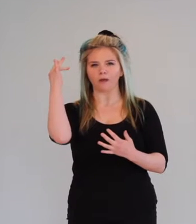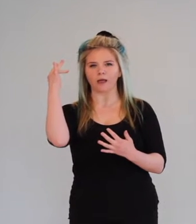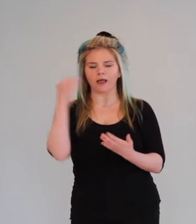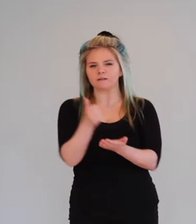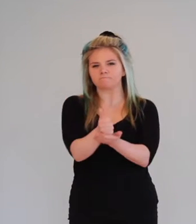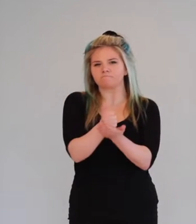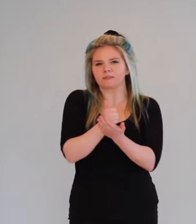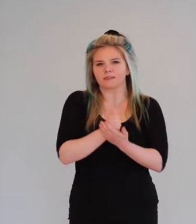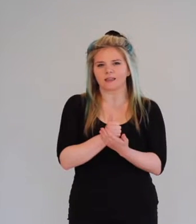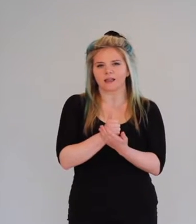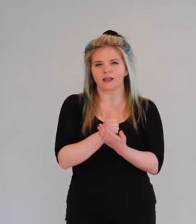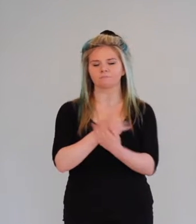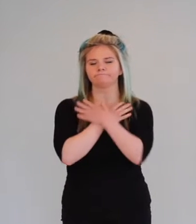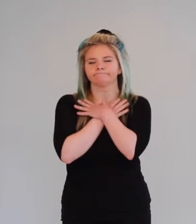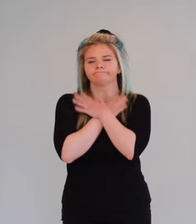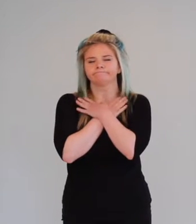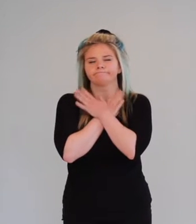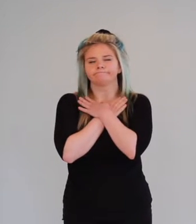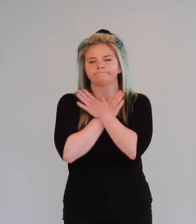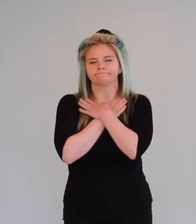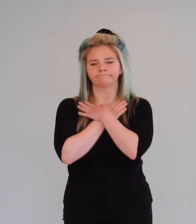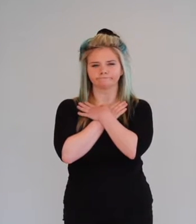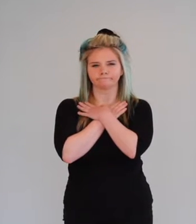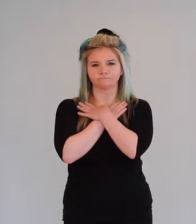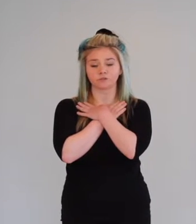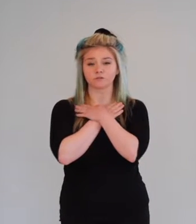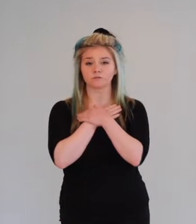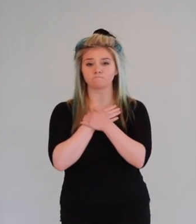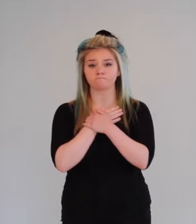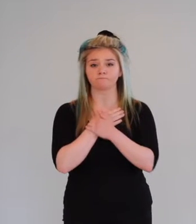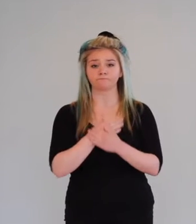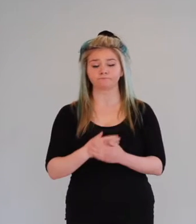So the first one we're going to review is a general breath of you're feeling